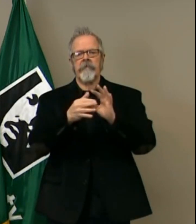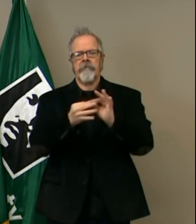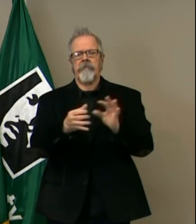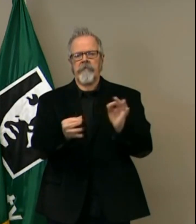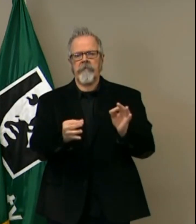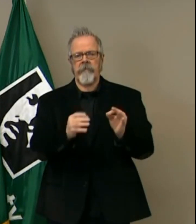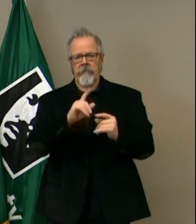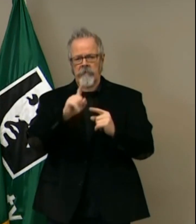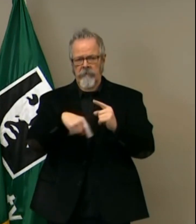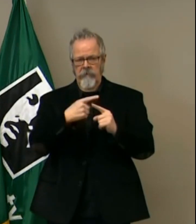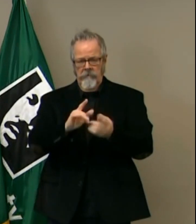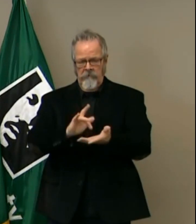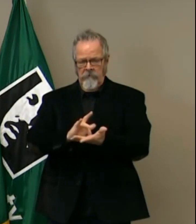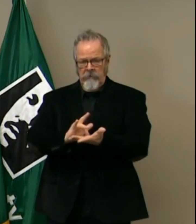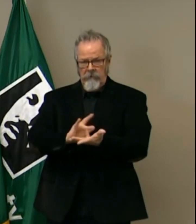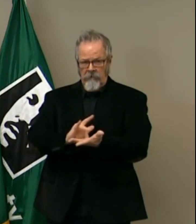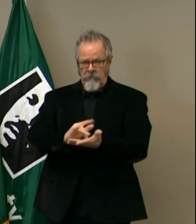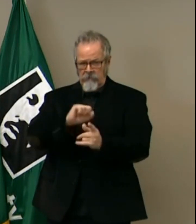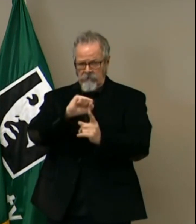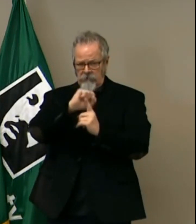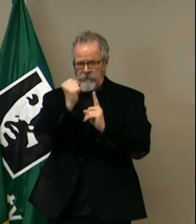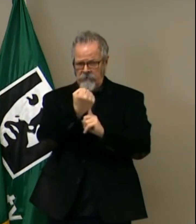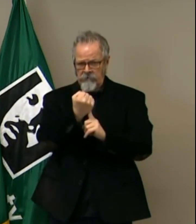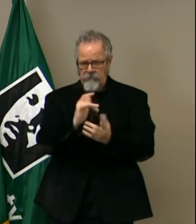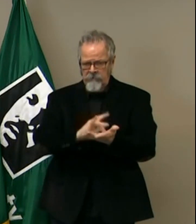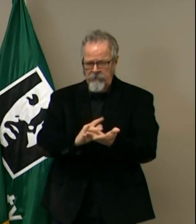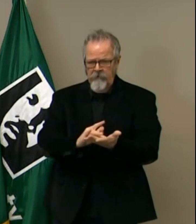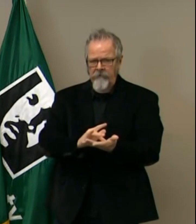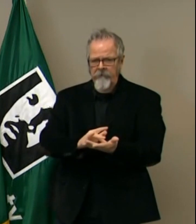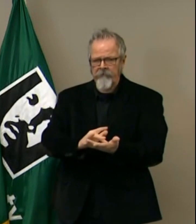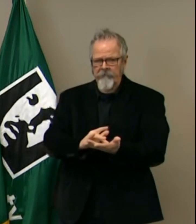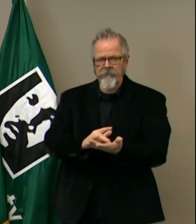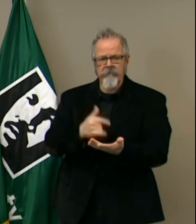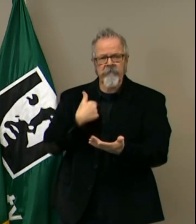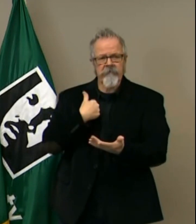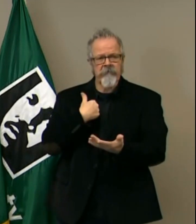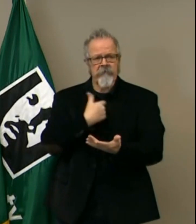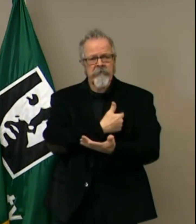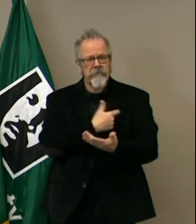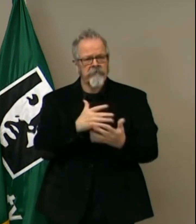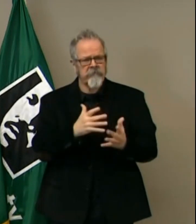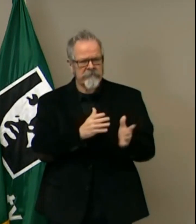build our surge capacity in our hospital system this is very difficult because